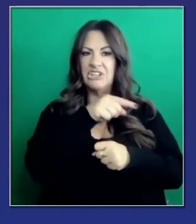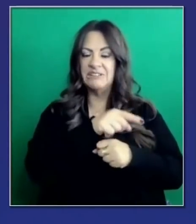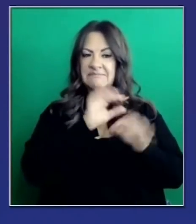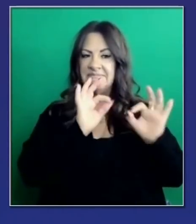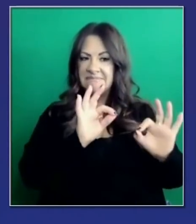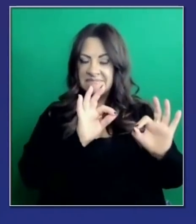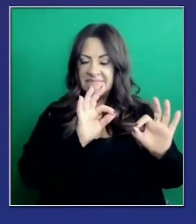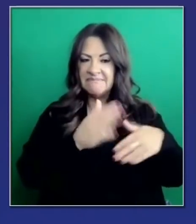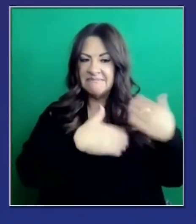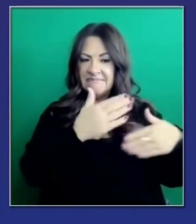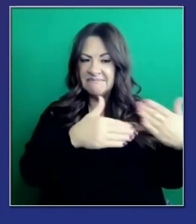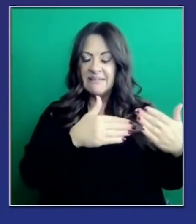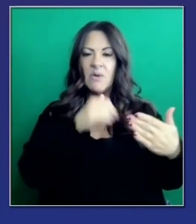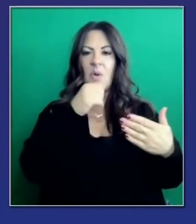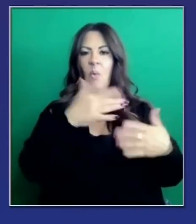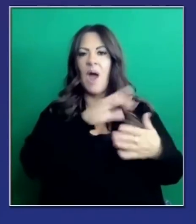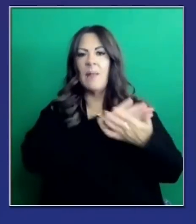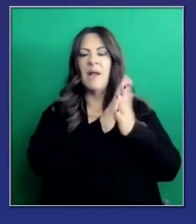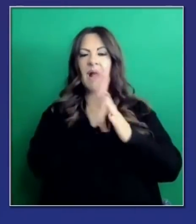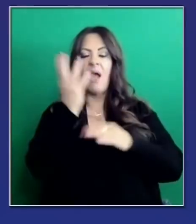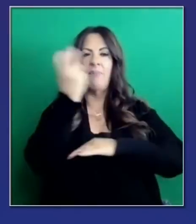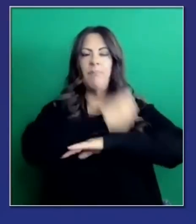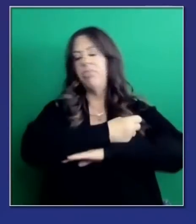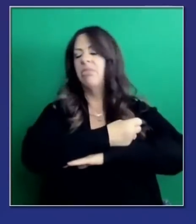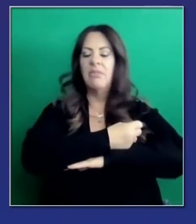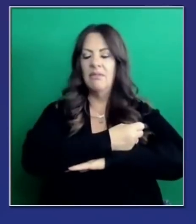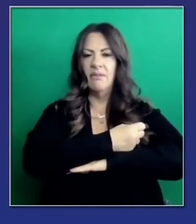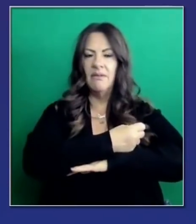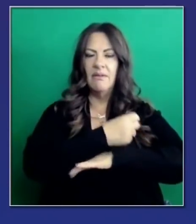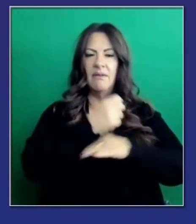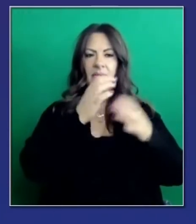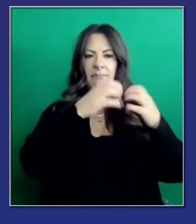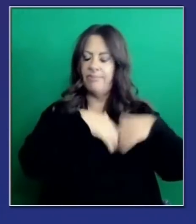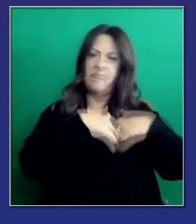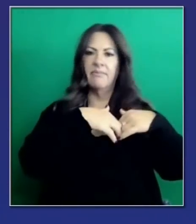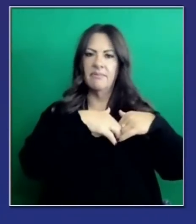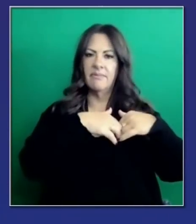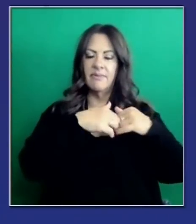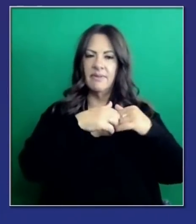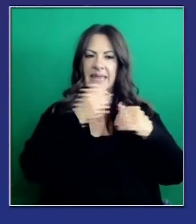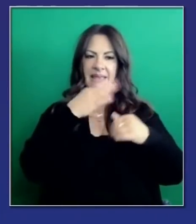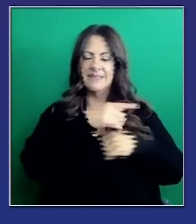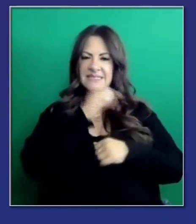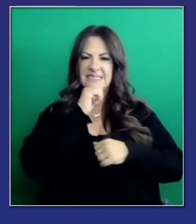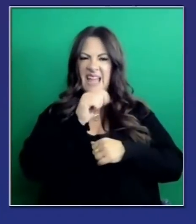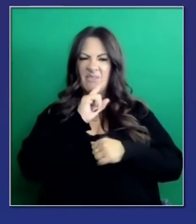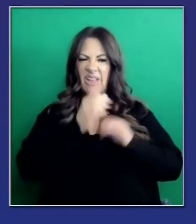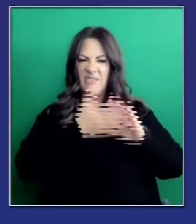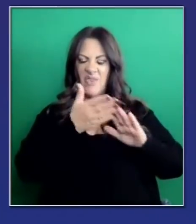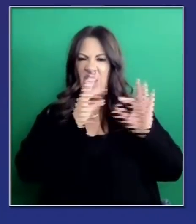IT HAS A LOT MORE COMPONENTS AND WE JUST WANT TO MAKE SURE THAT WE DON'T RUN THIS THING INTO THE GROUND AND HAVE A